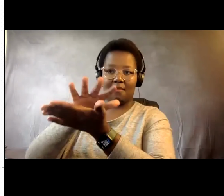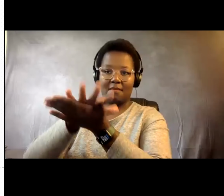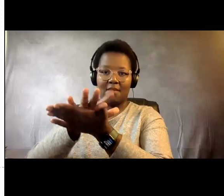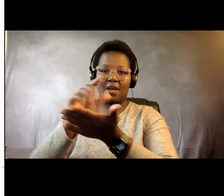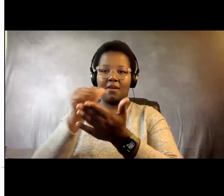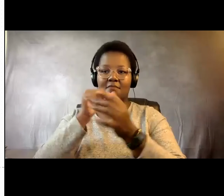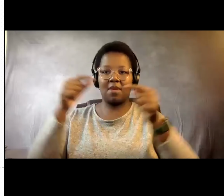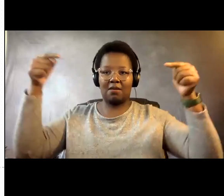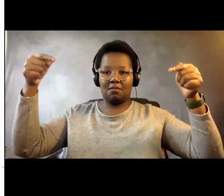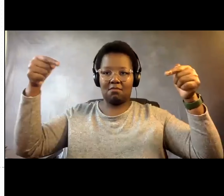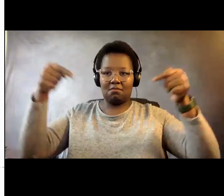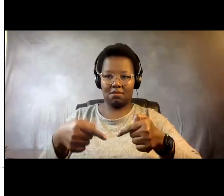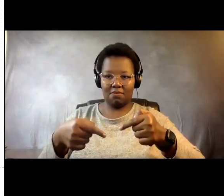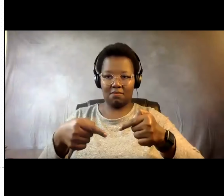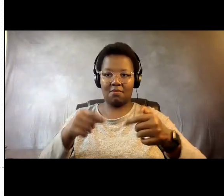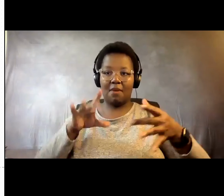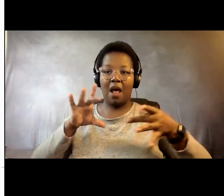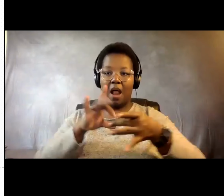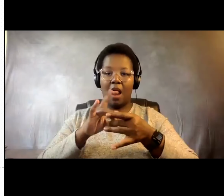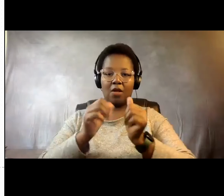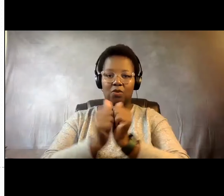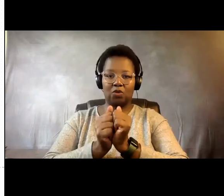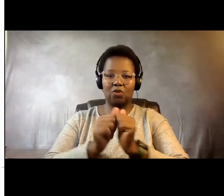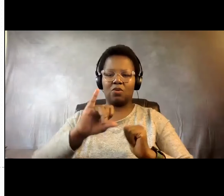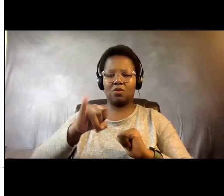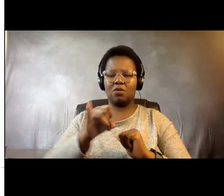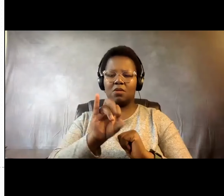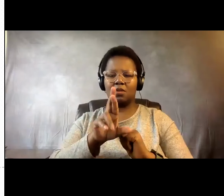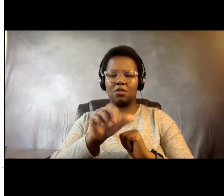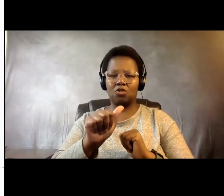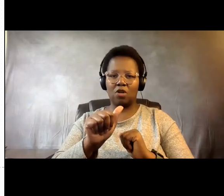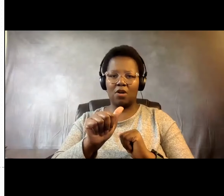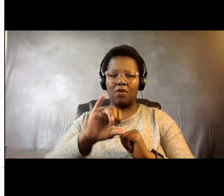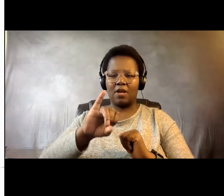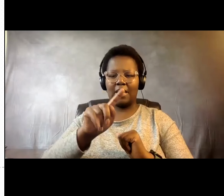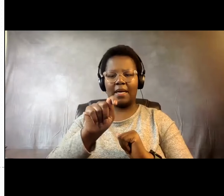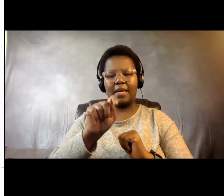ticket. So we are linking to the components but also to the detail page in our Jira tickets.